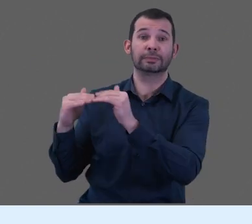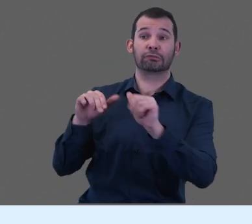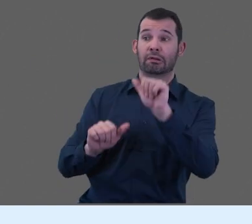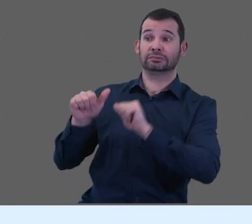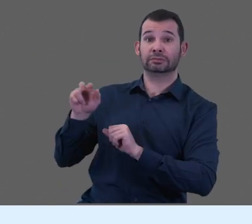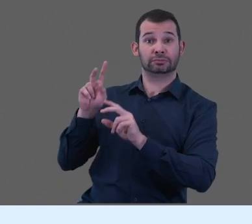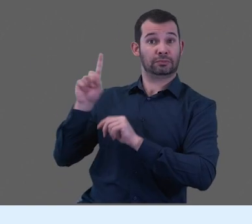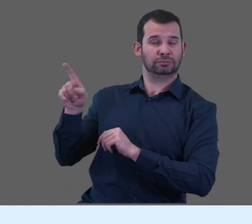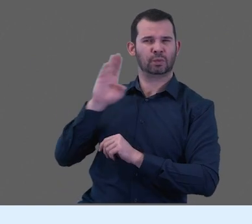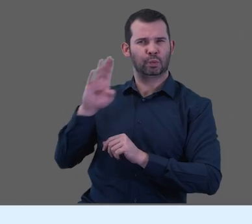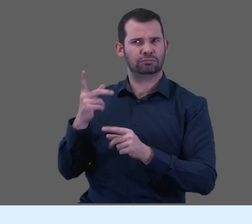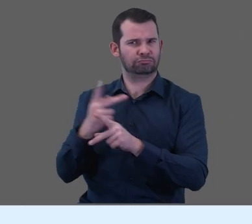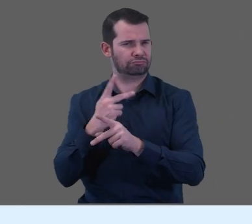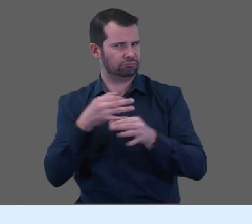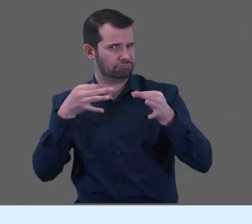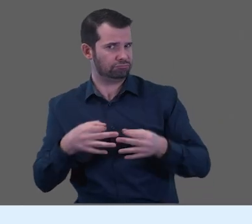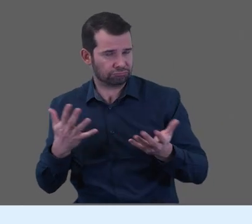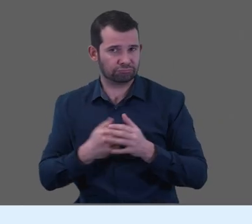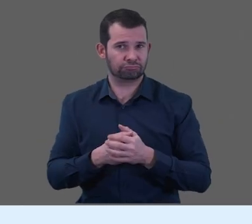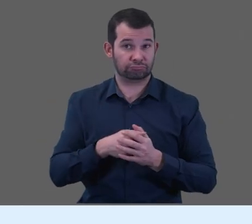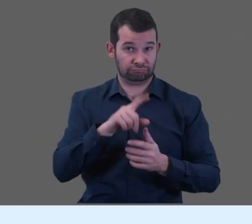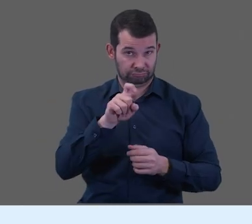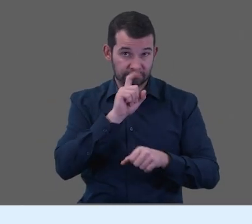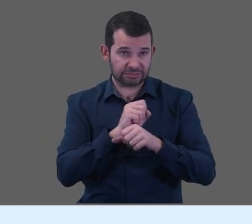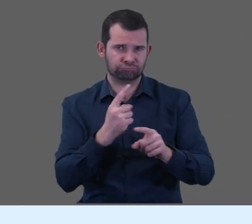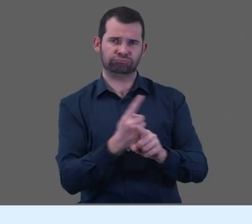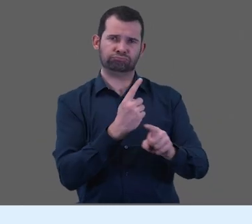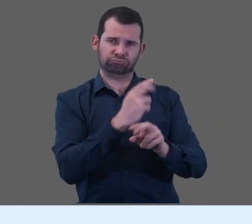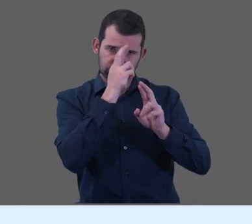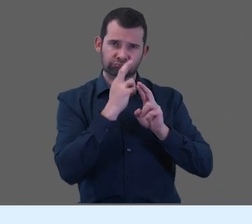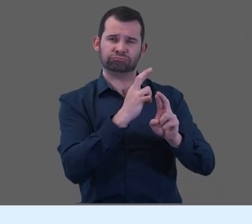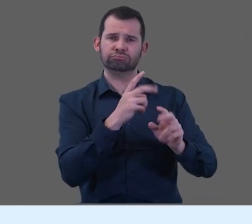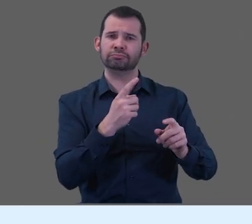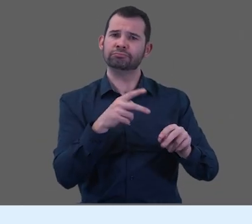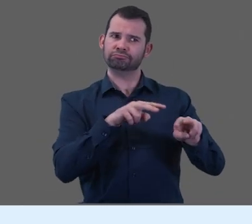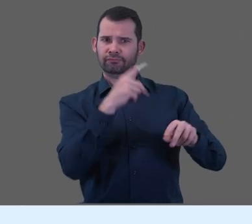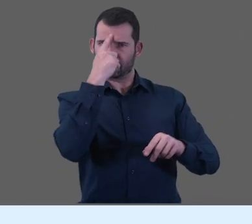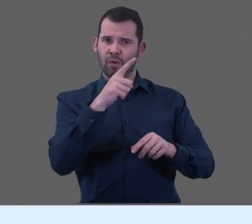Peers will be asked to determine if proper attention is paid to First Nations, Inuit